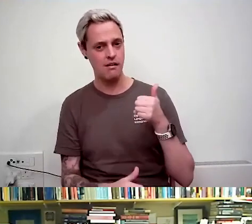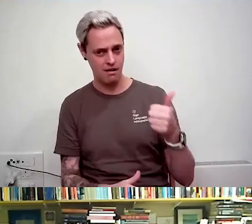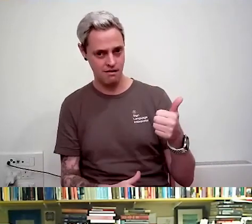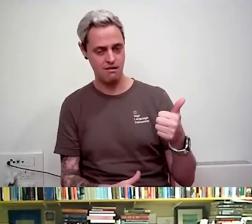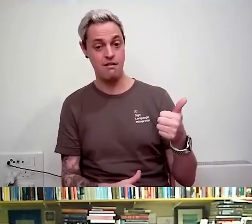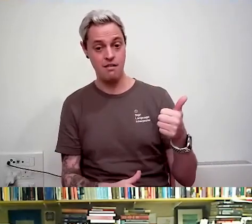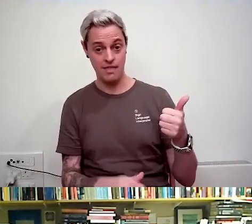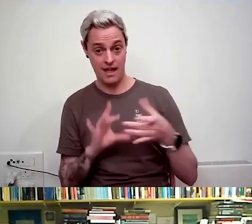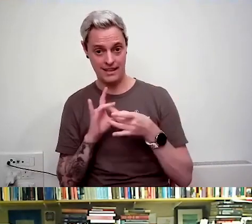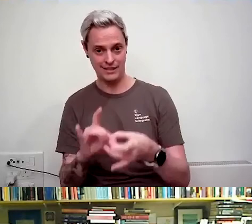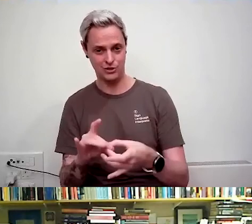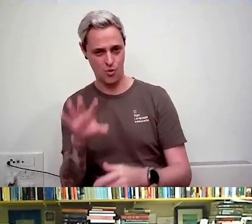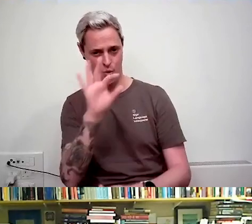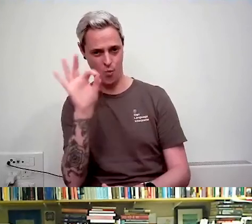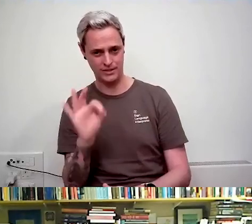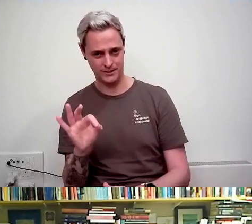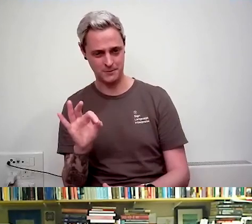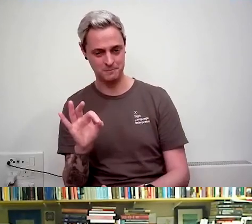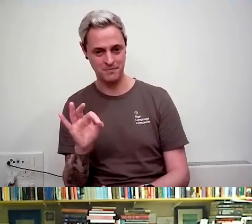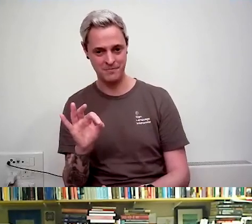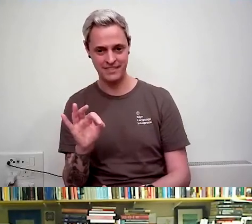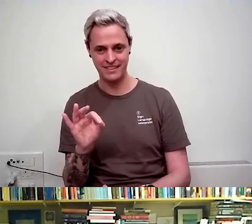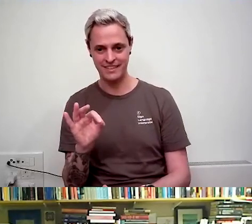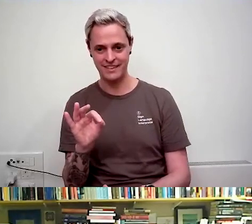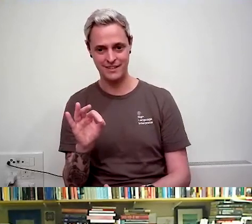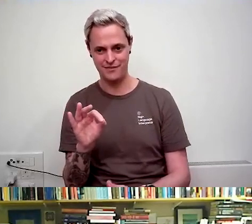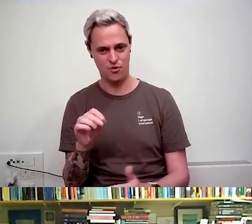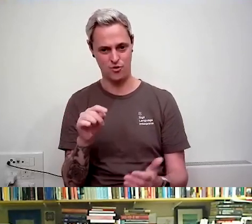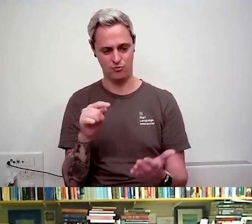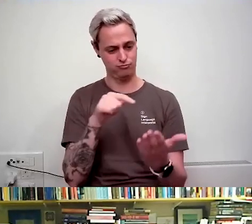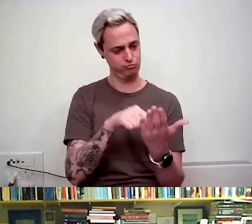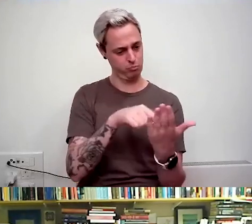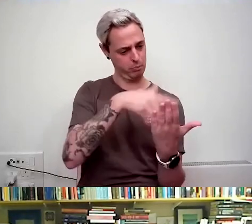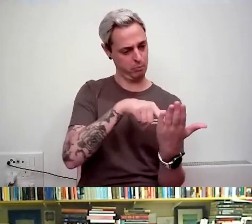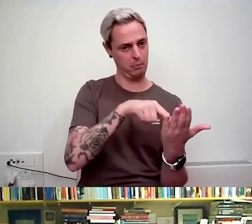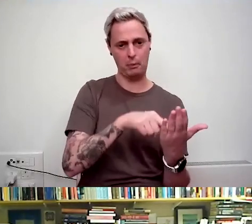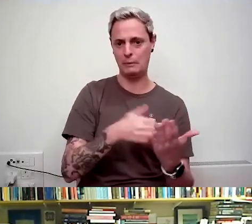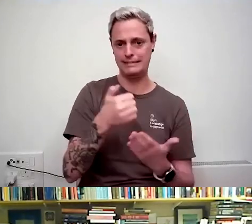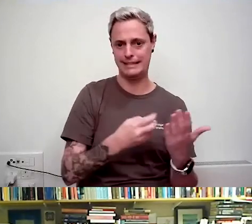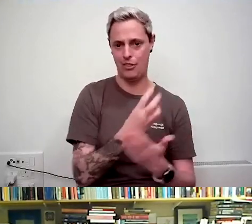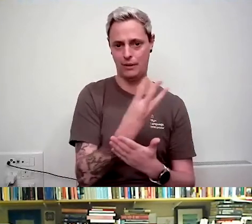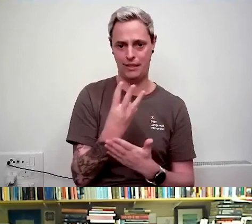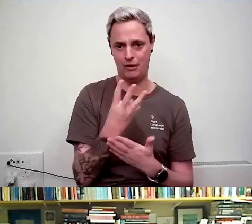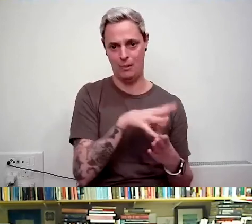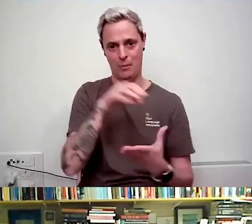the question which was posed at 16:33 for those behind the scenes who are going to transfer them across into the chat